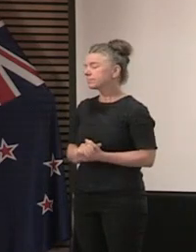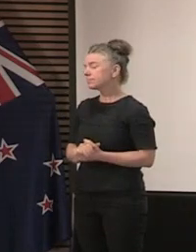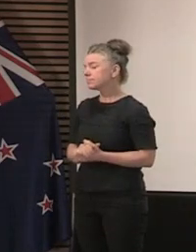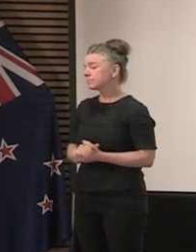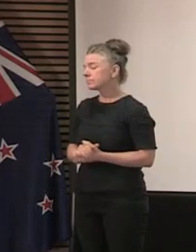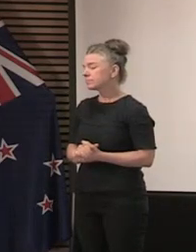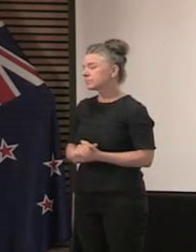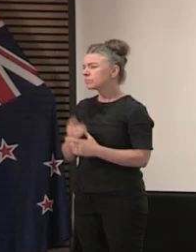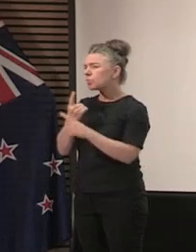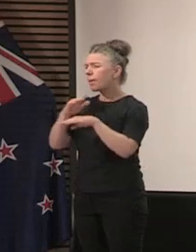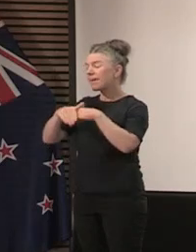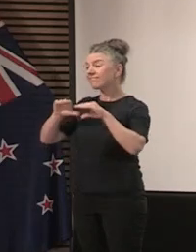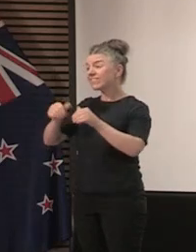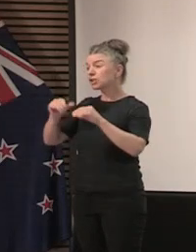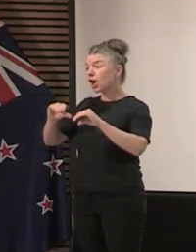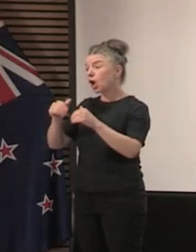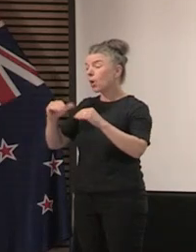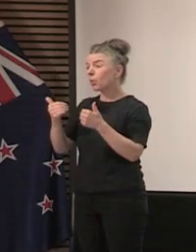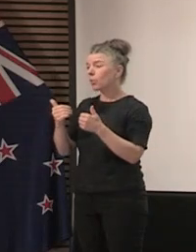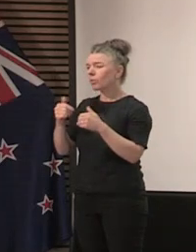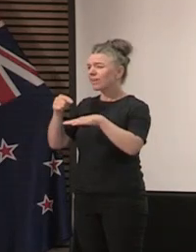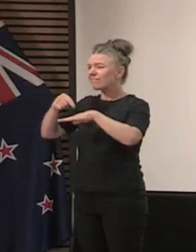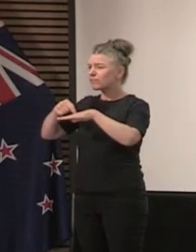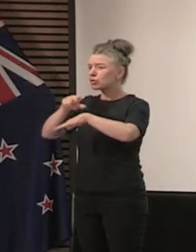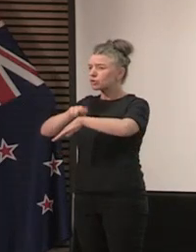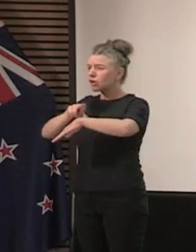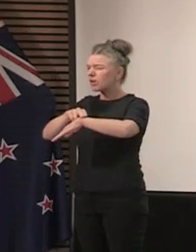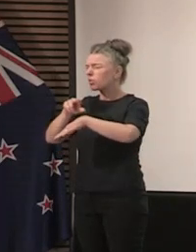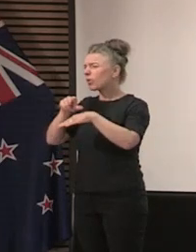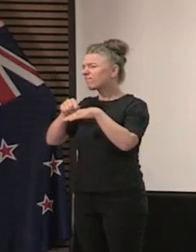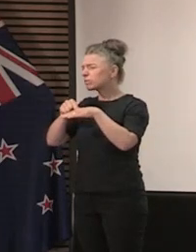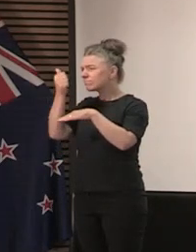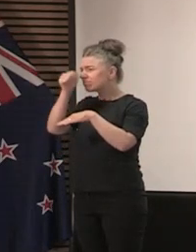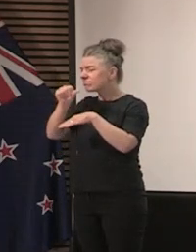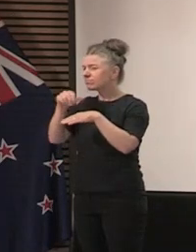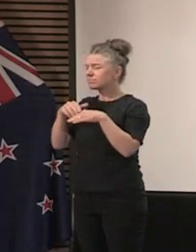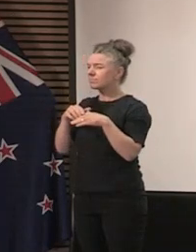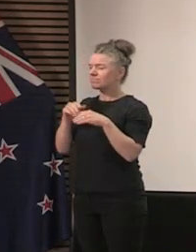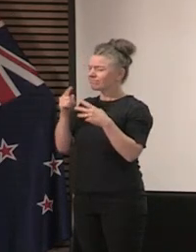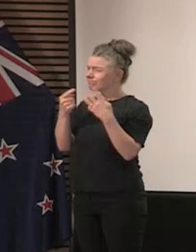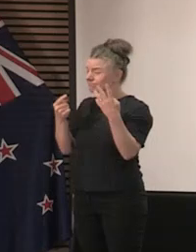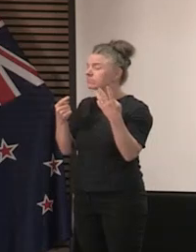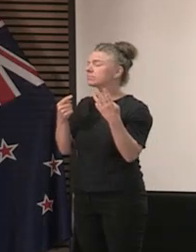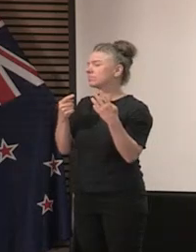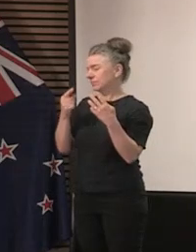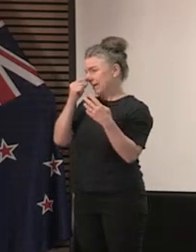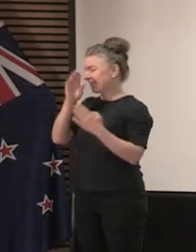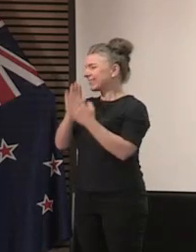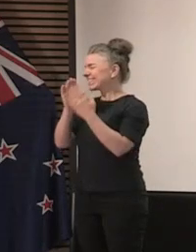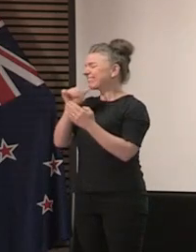also face-to-face. And there will be an allowance for some face-to-face services for